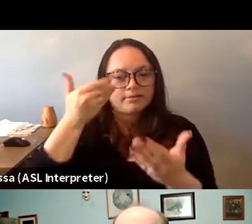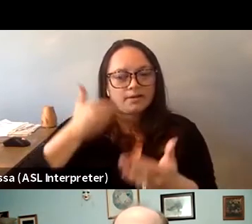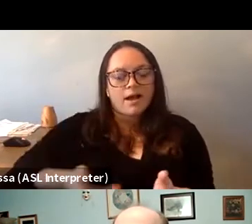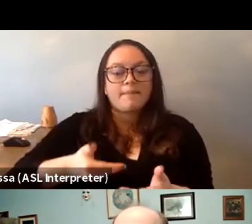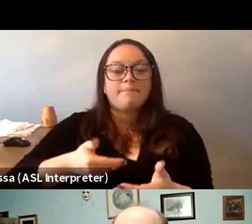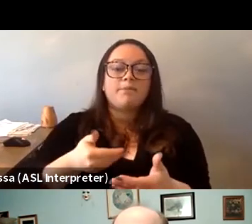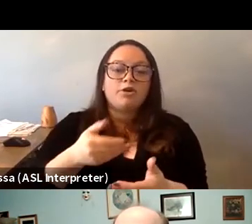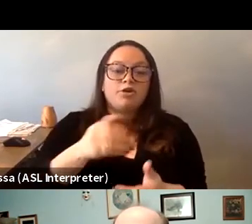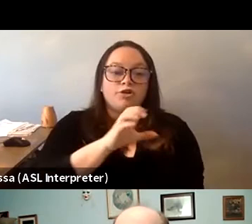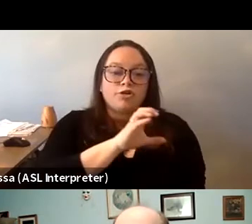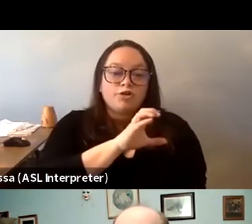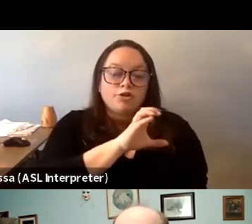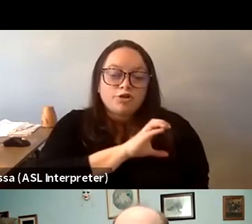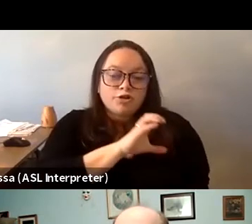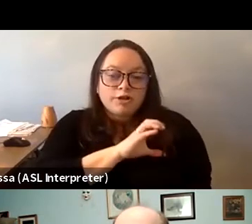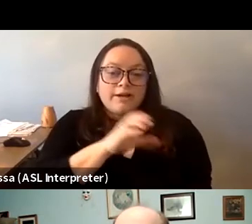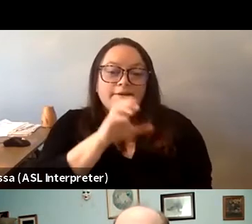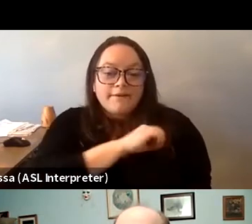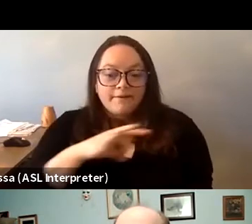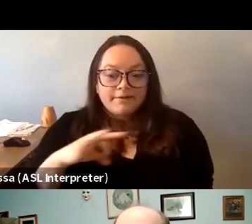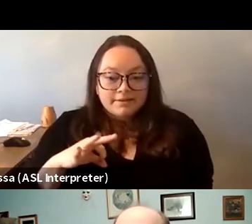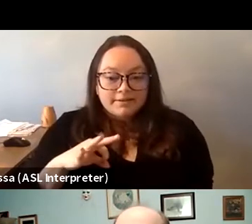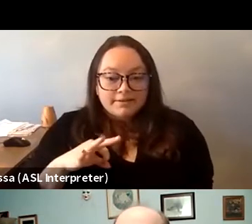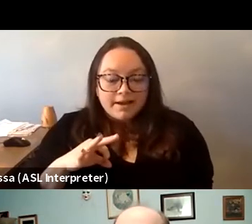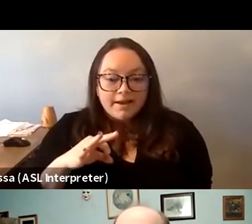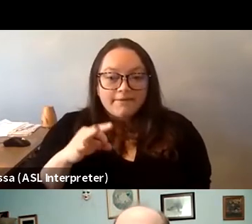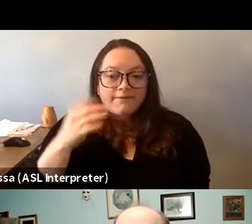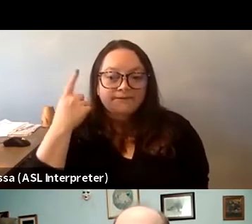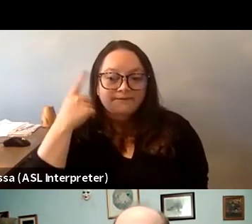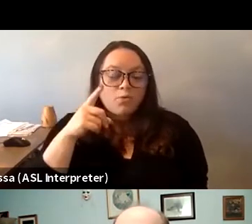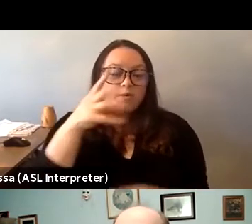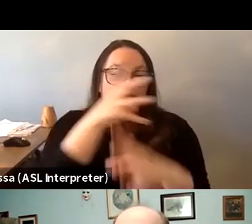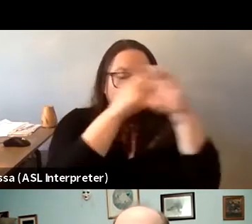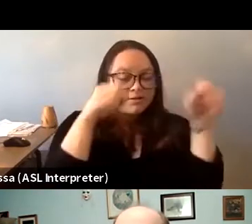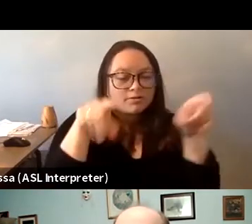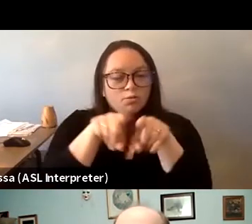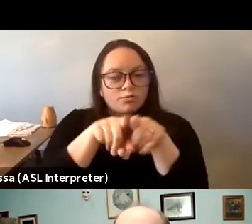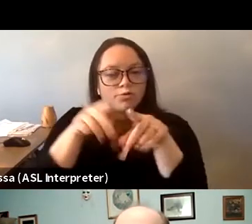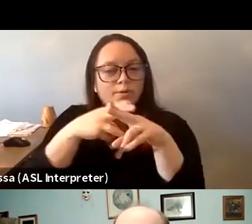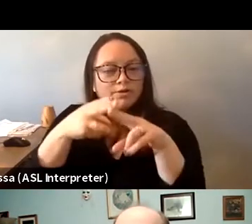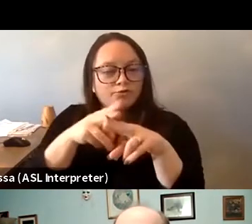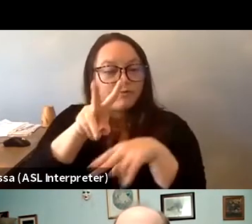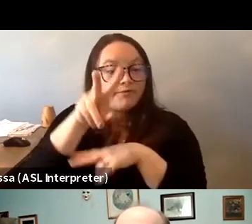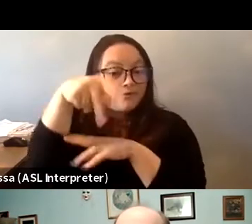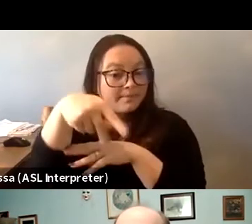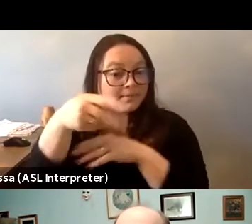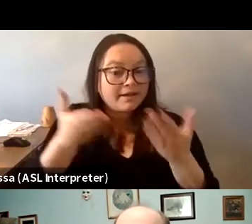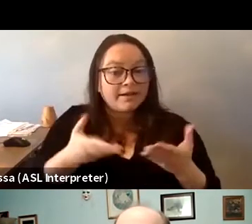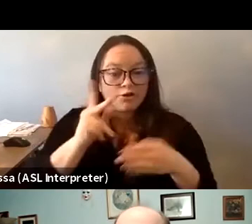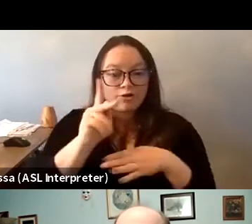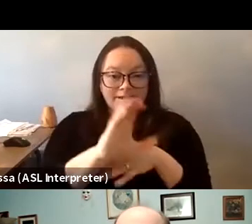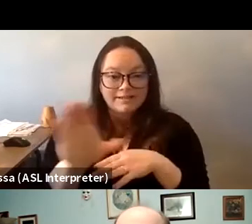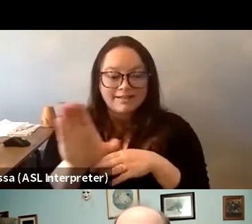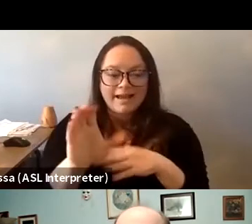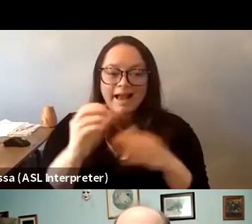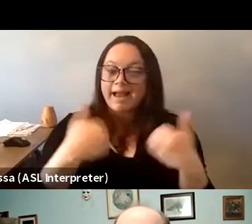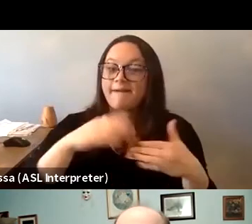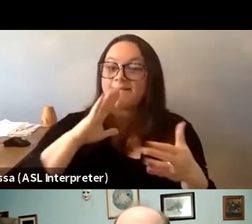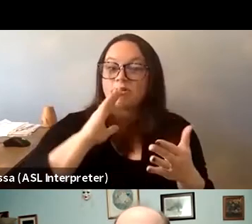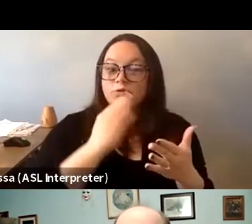of college advancement here at KCC. And I have a daughter who is a preteen, who is on the spectrum.